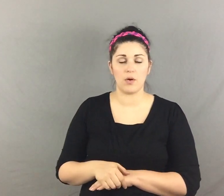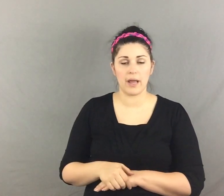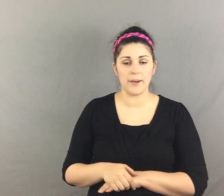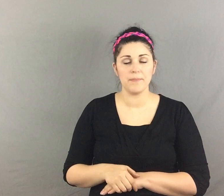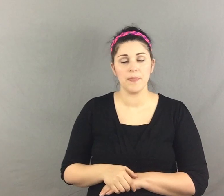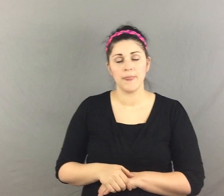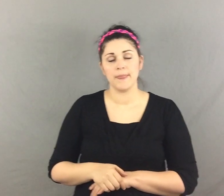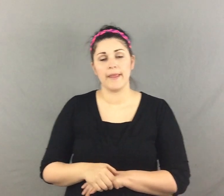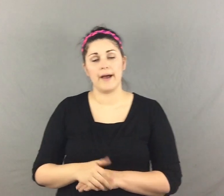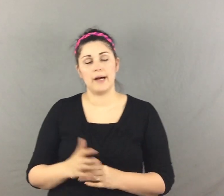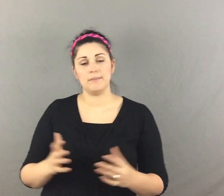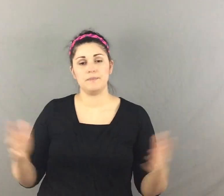Okay. Um,